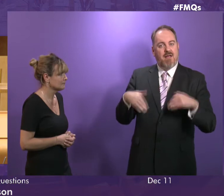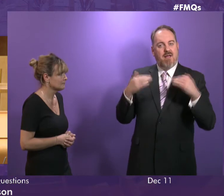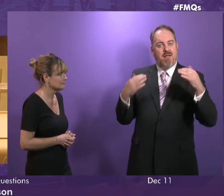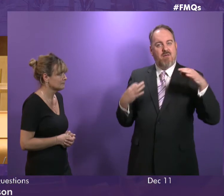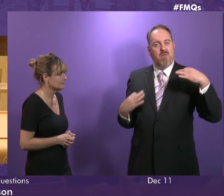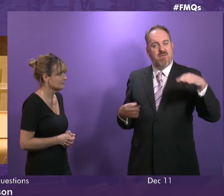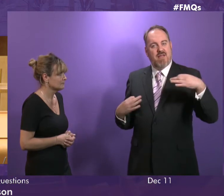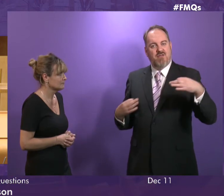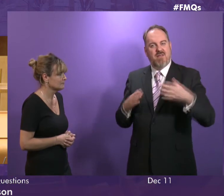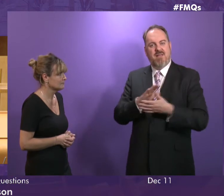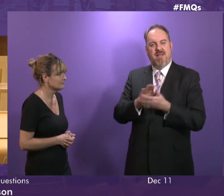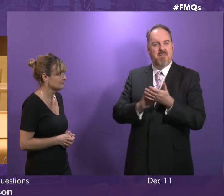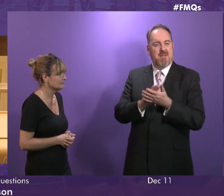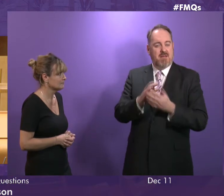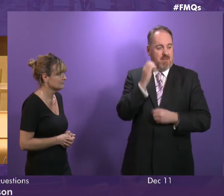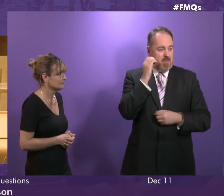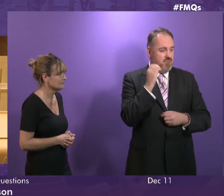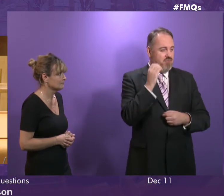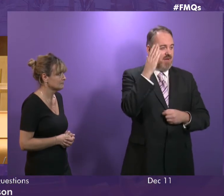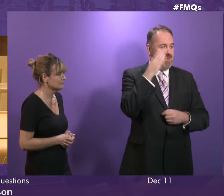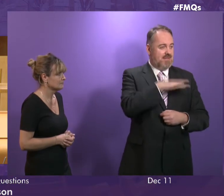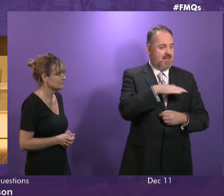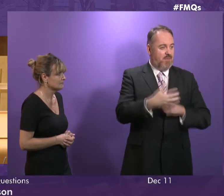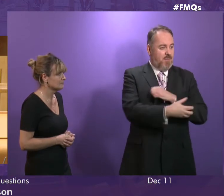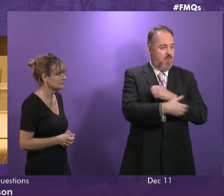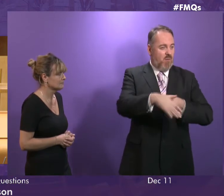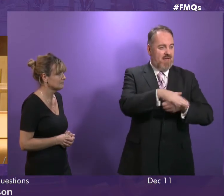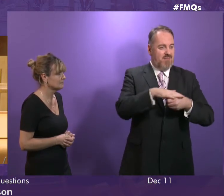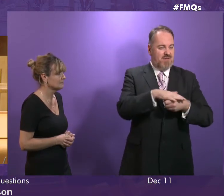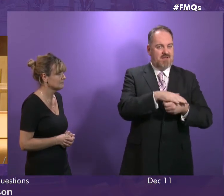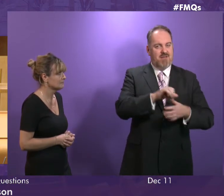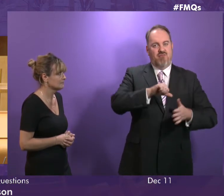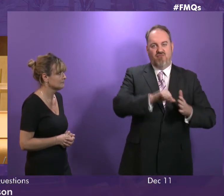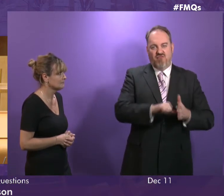the brightest kids from the poorest neighbourhoods will find it harder to get on to the best